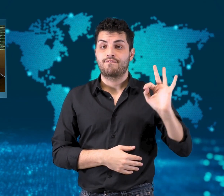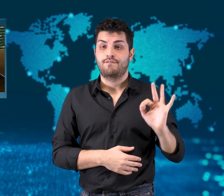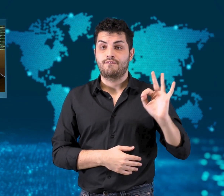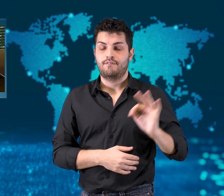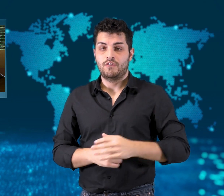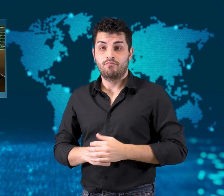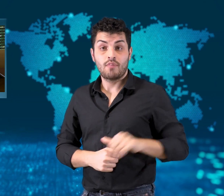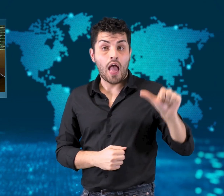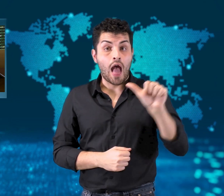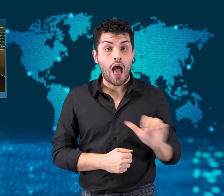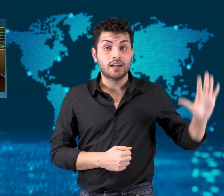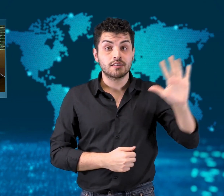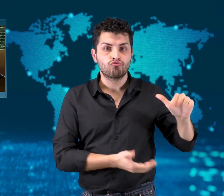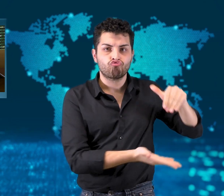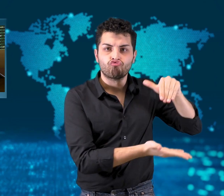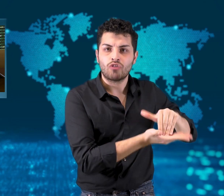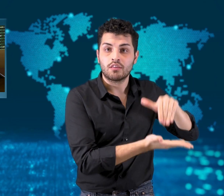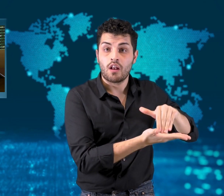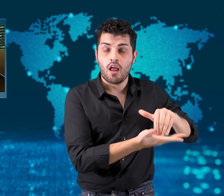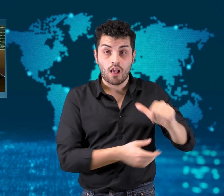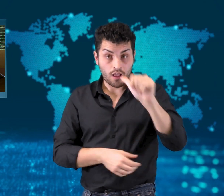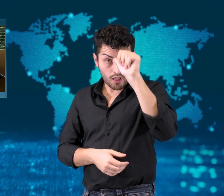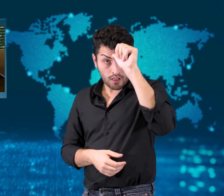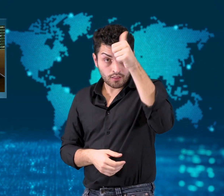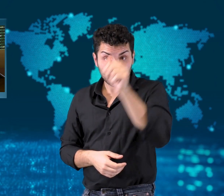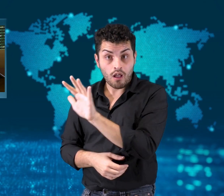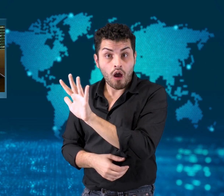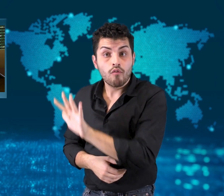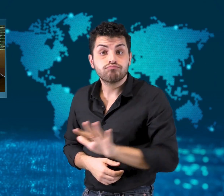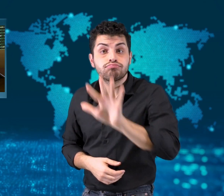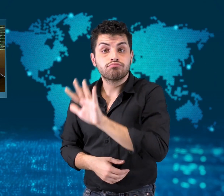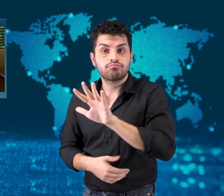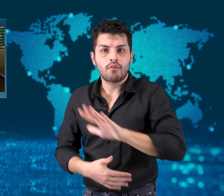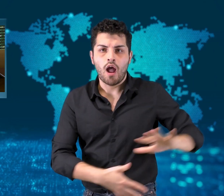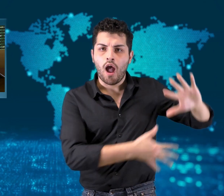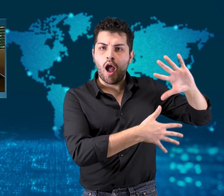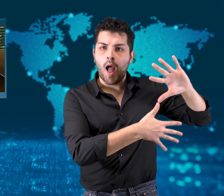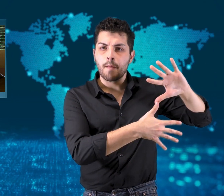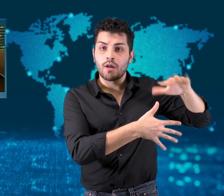around negative 70 degrees Celsius (-94F).